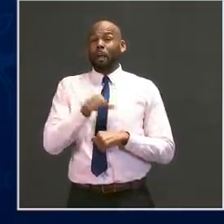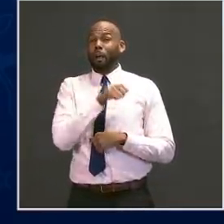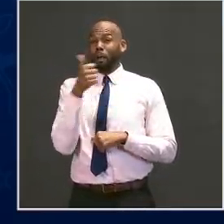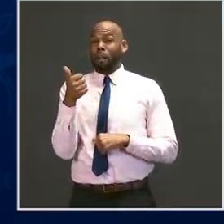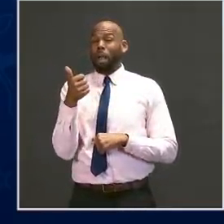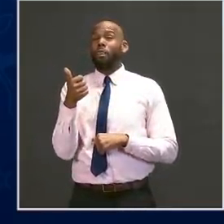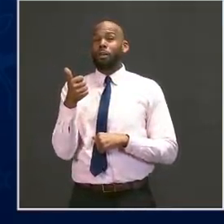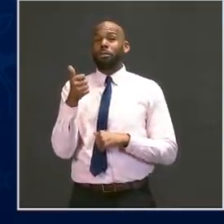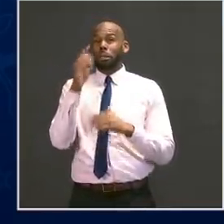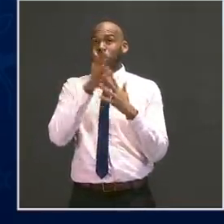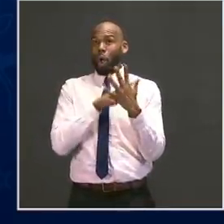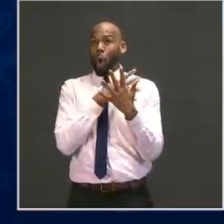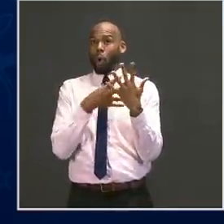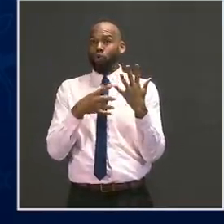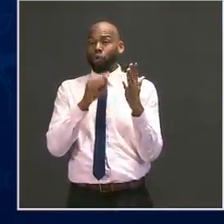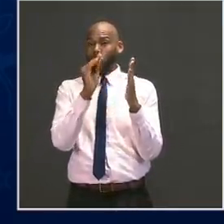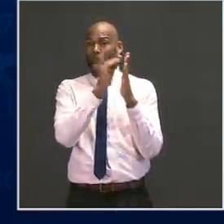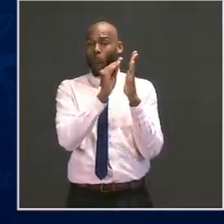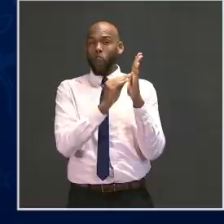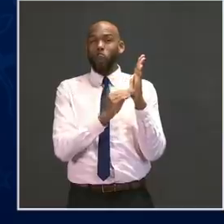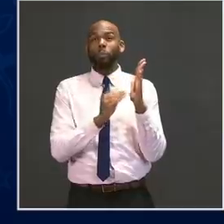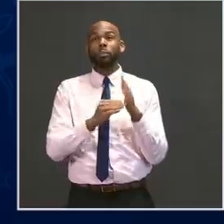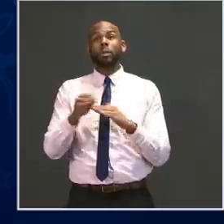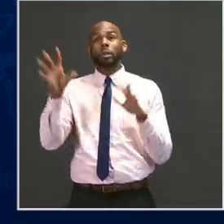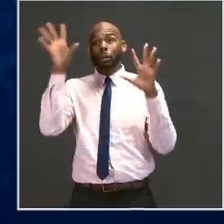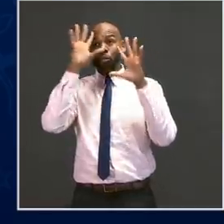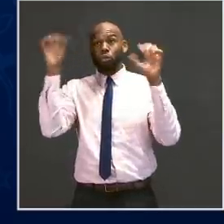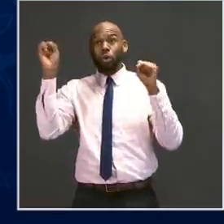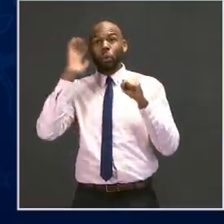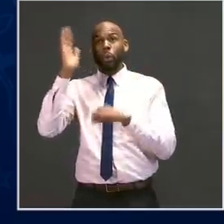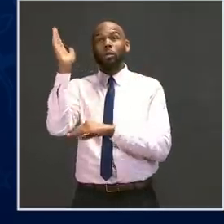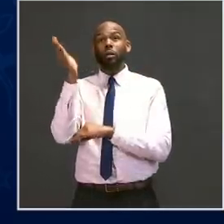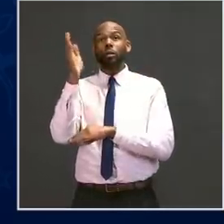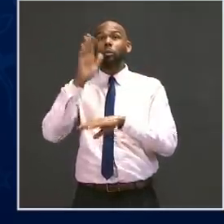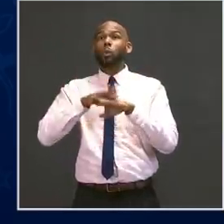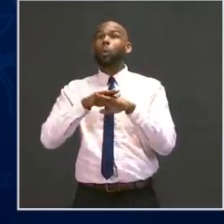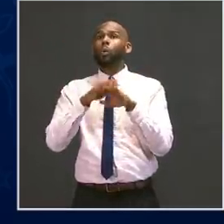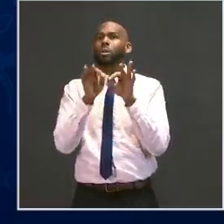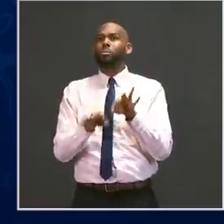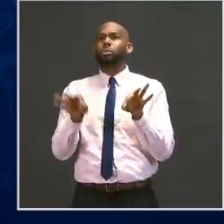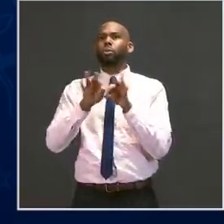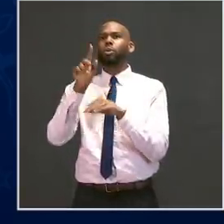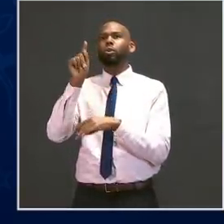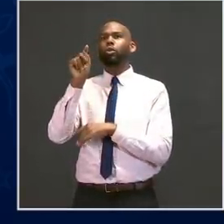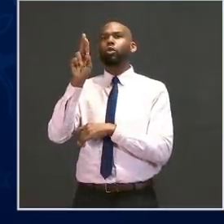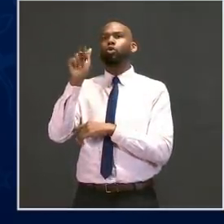We're also pleased to announce that the President will speak on the importance of our transatlantic ties and the needs for --